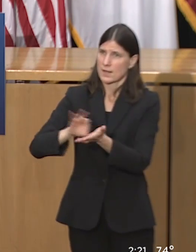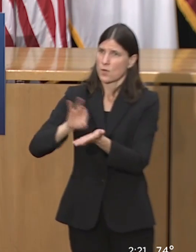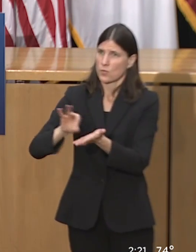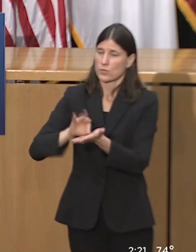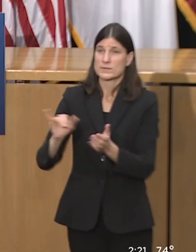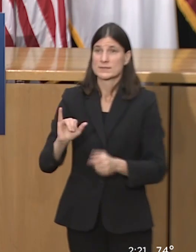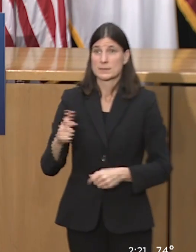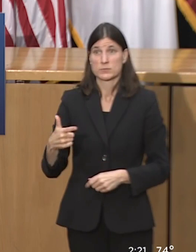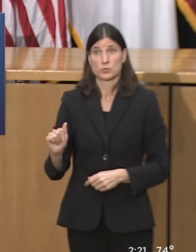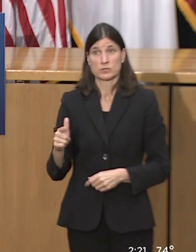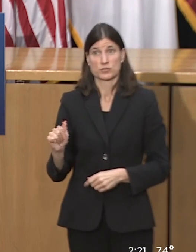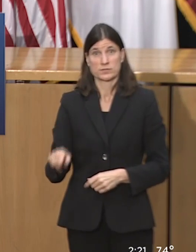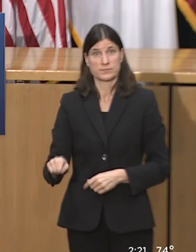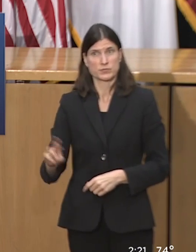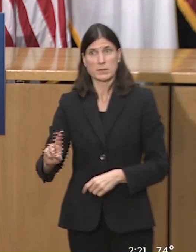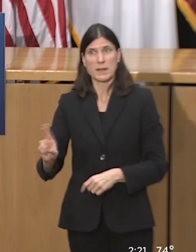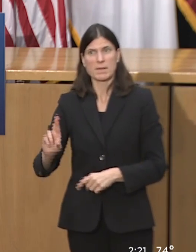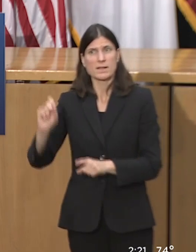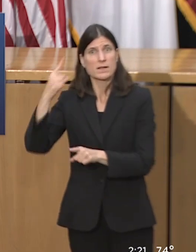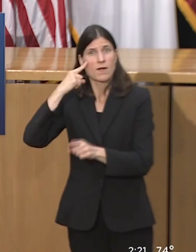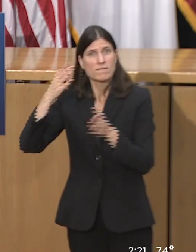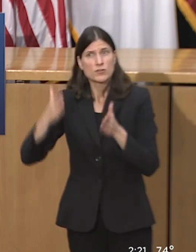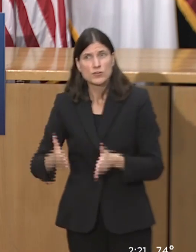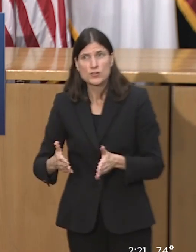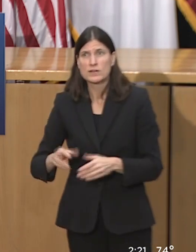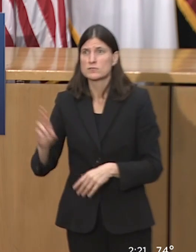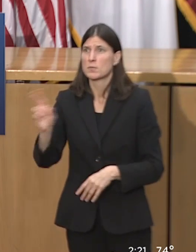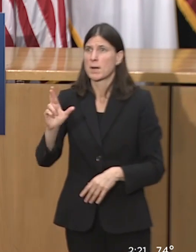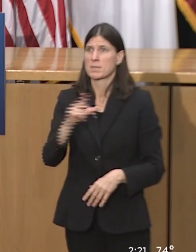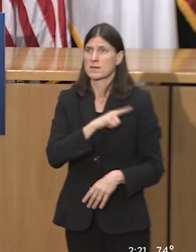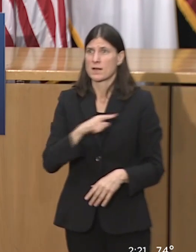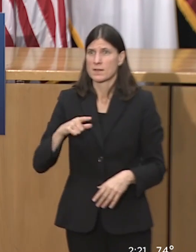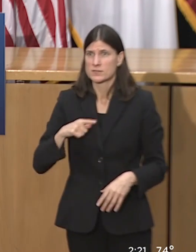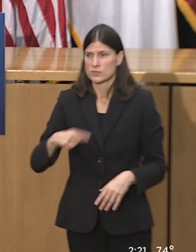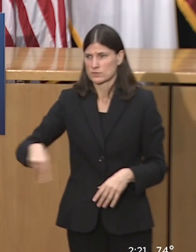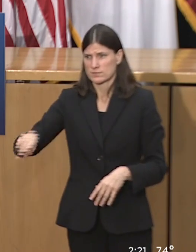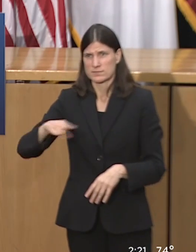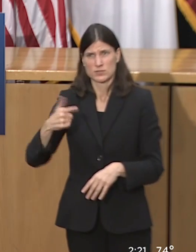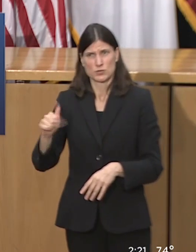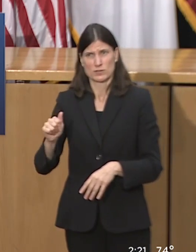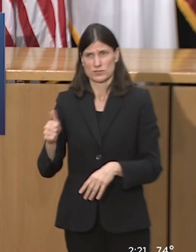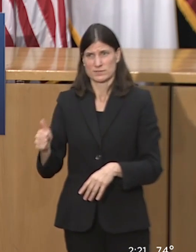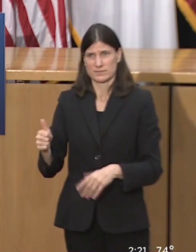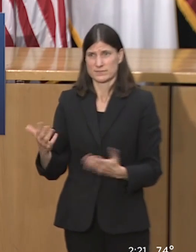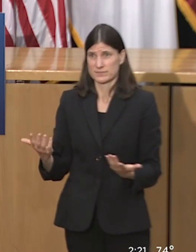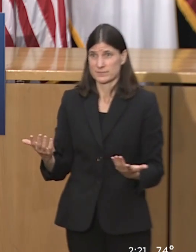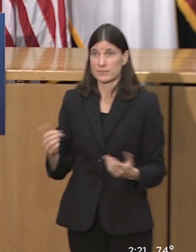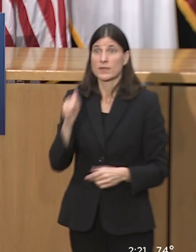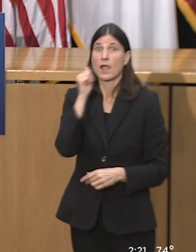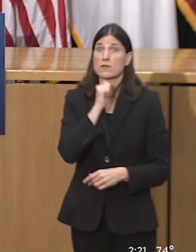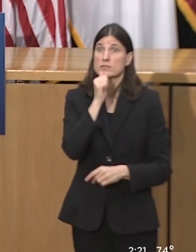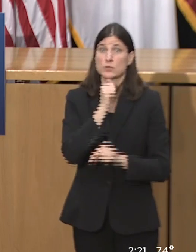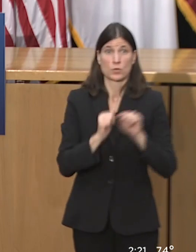HOUSE AND A REPUBLICAN SENATE AND A DEMOCRATIC GOVERNOR. GEORGIA HAS A REPUBLICAN GOVERNOR, A REPUBLICAN HOUSE,